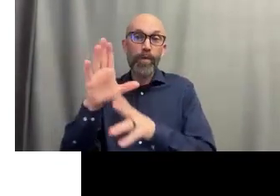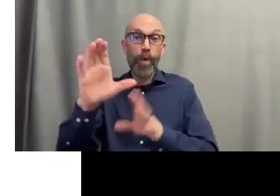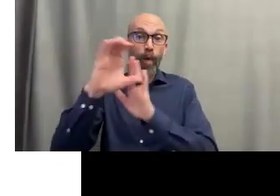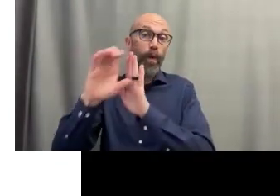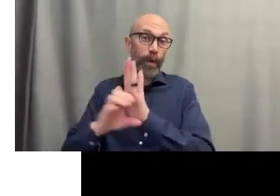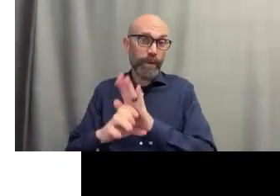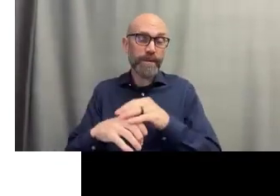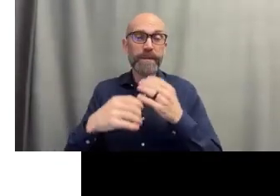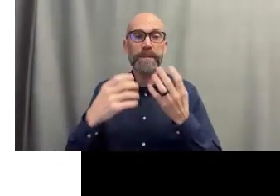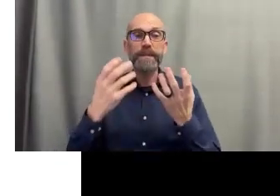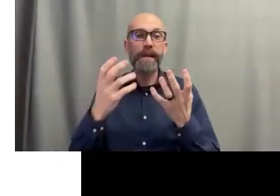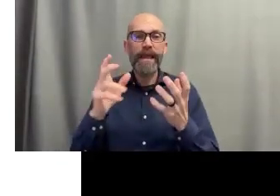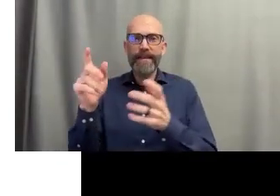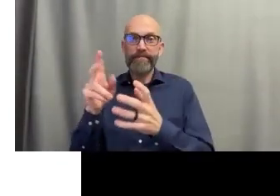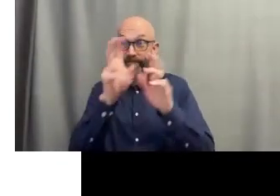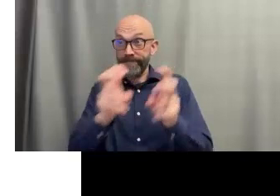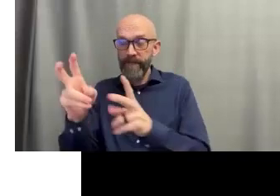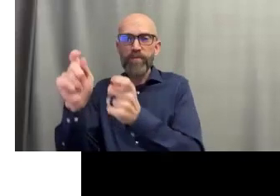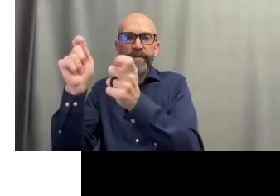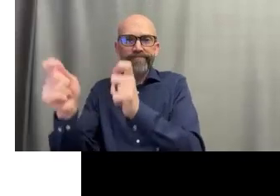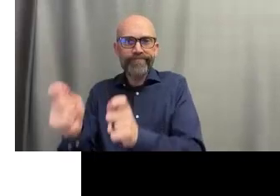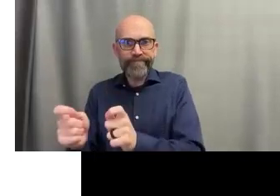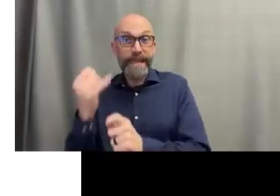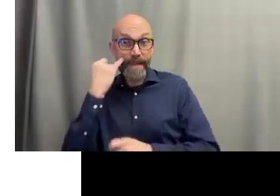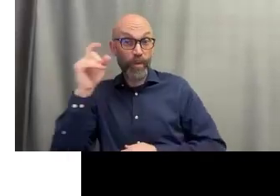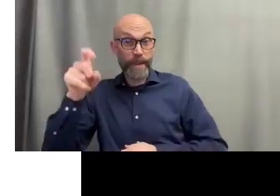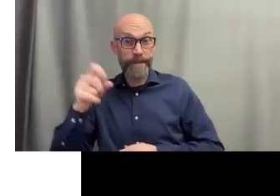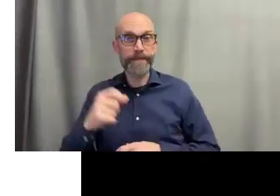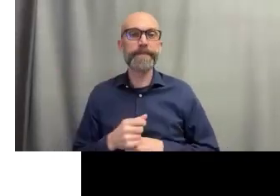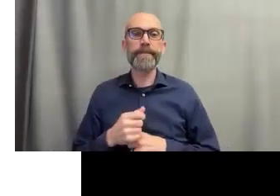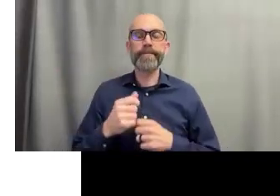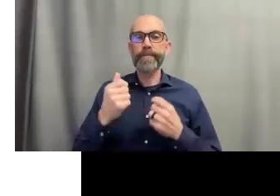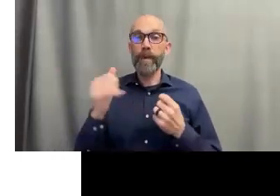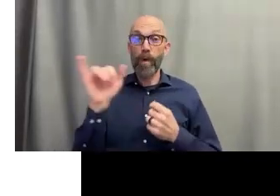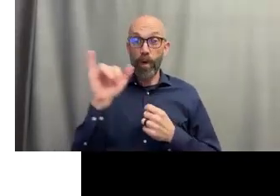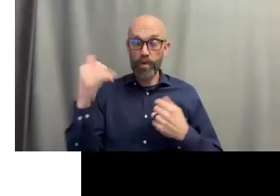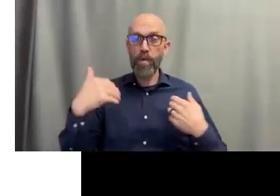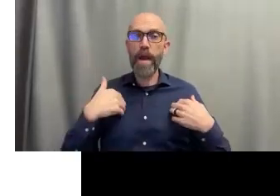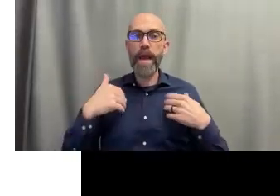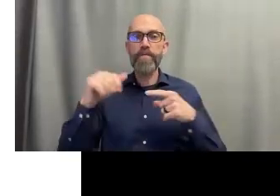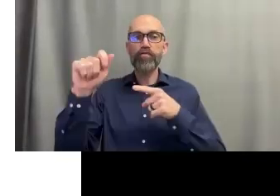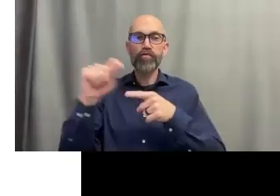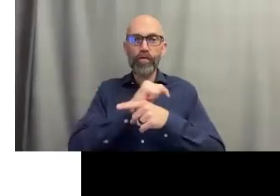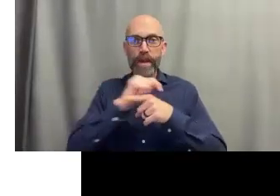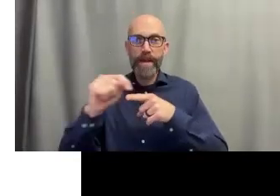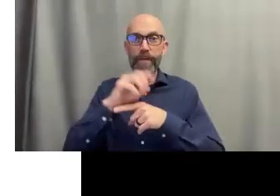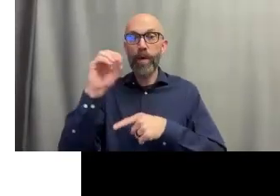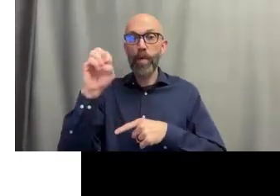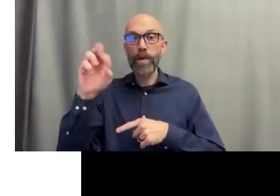and then customize them as you need to. There's also a lot of training on the OERIs Canvas as well.